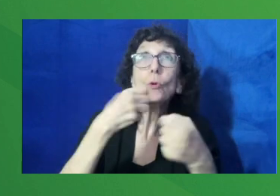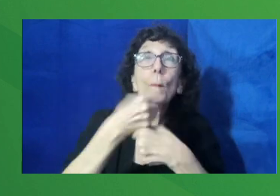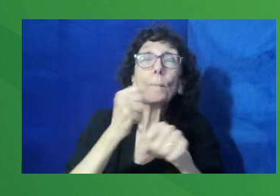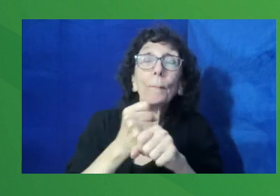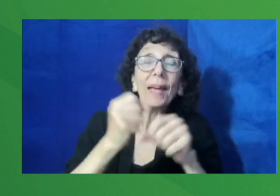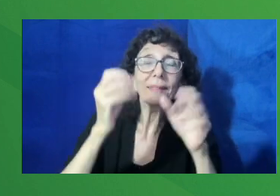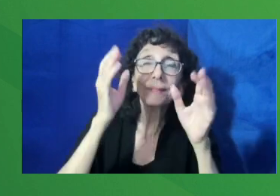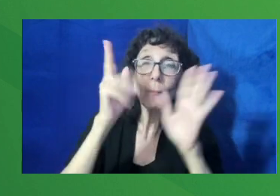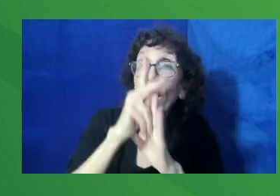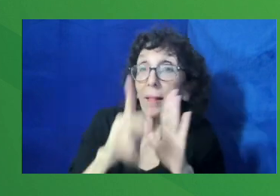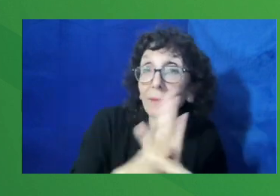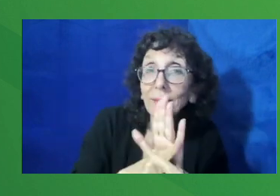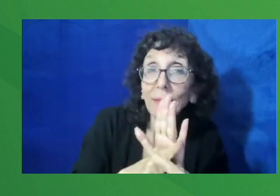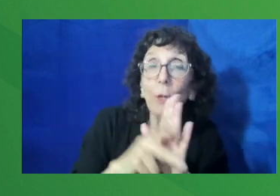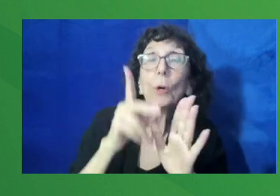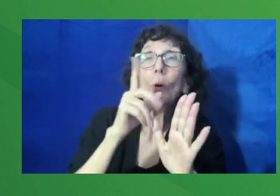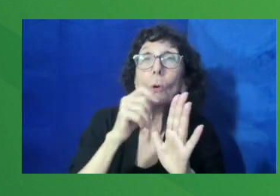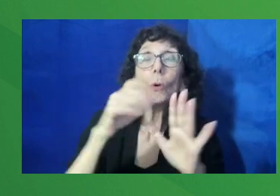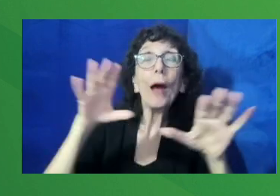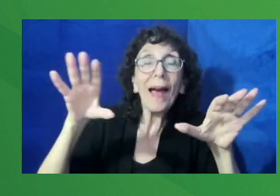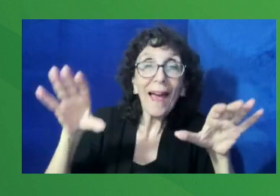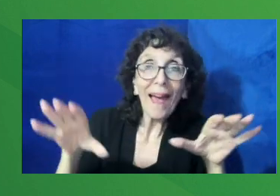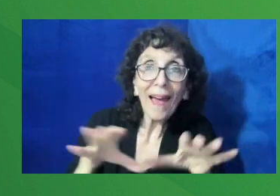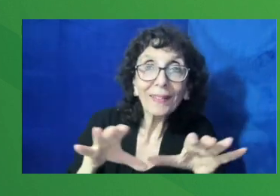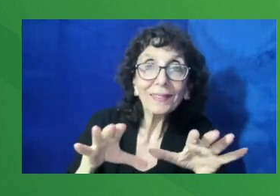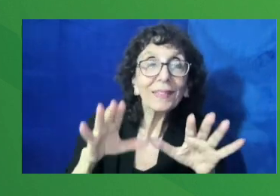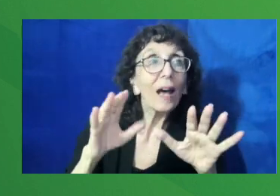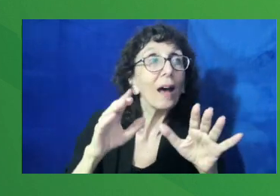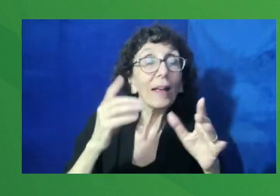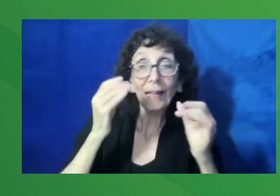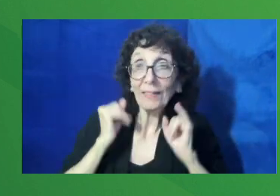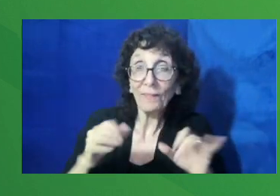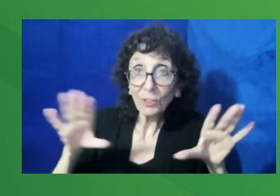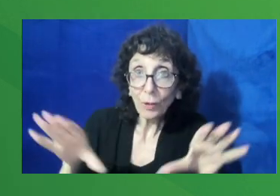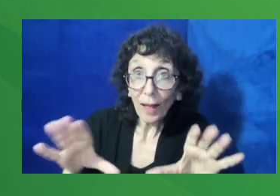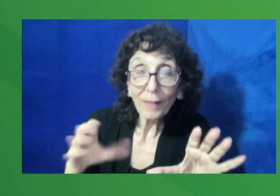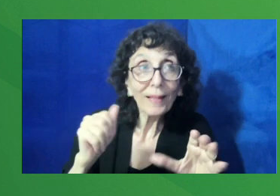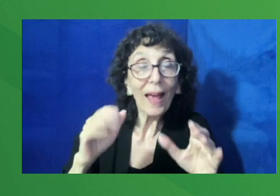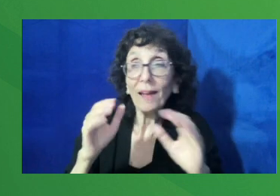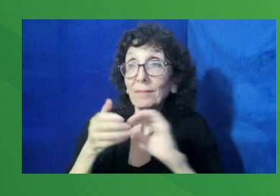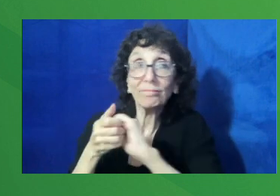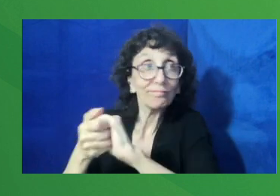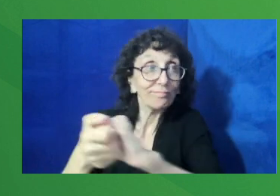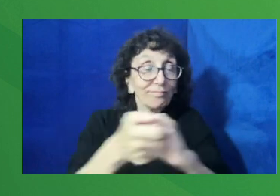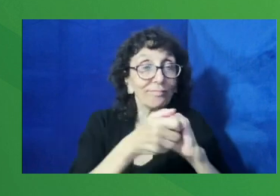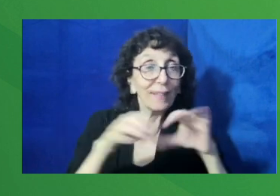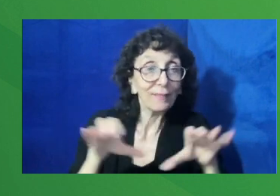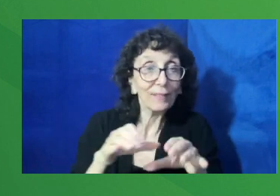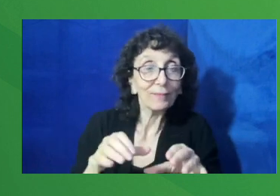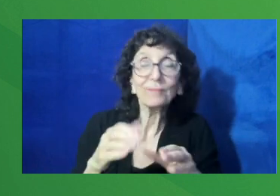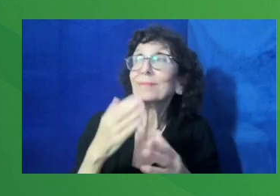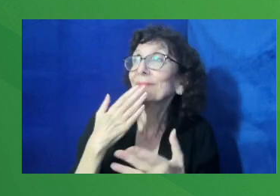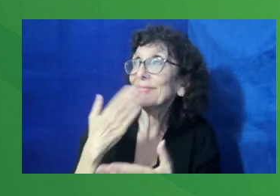do individually and collectively. LAWRENCE PASKA: Outstanding. Dr Shuttleworth. JAY M SHUTTLEWORTH: